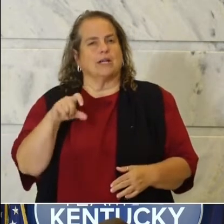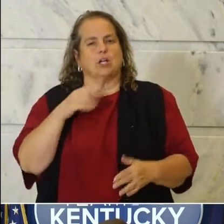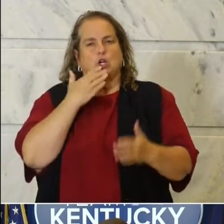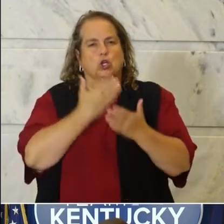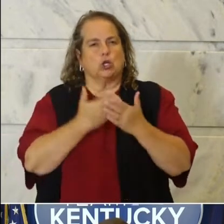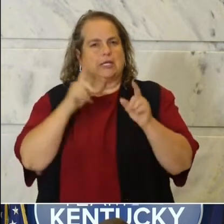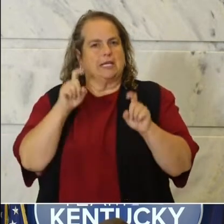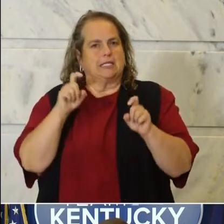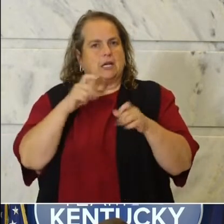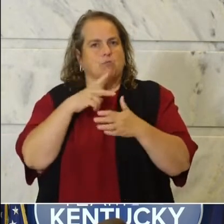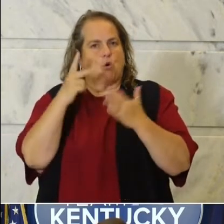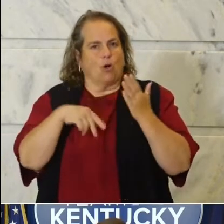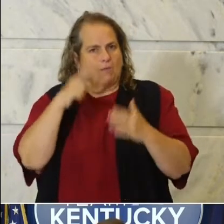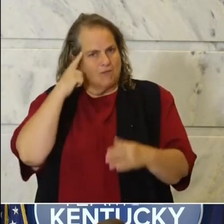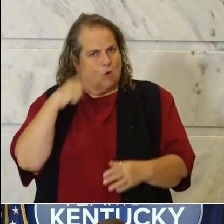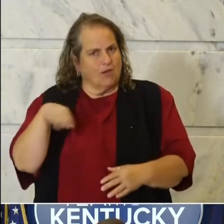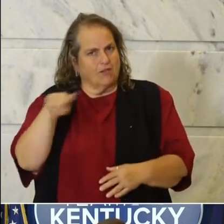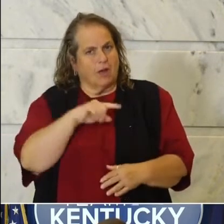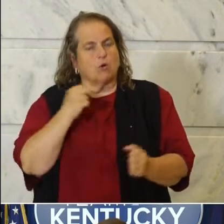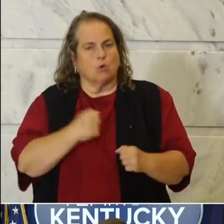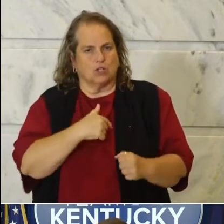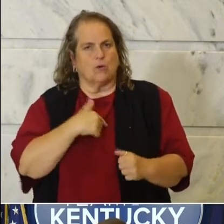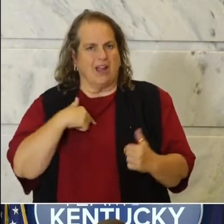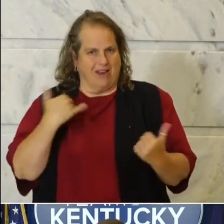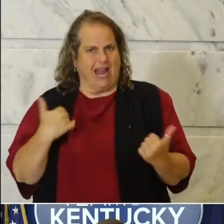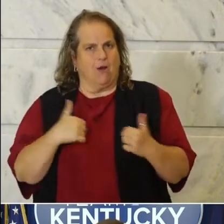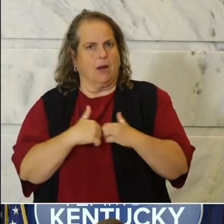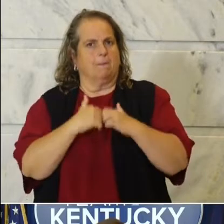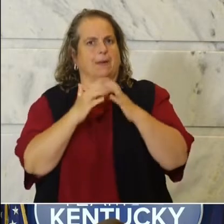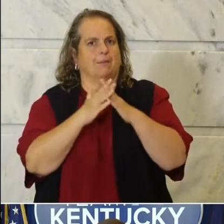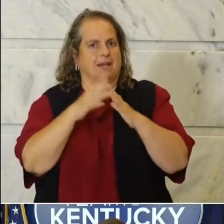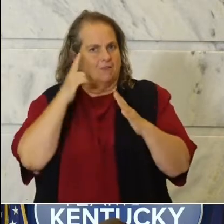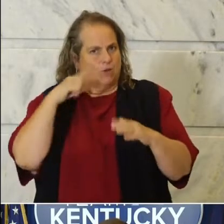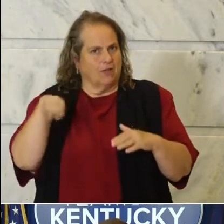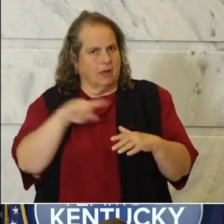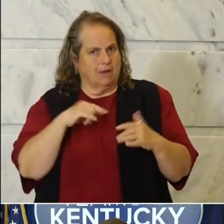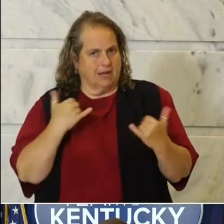which were implementing now to make sure that they know if they're positive